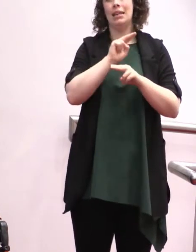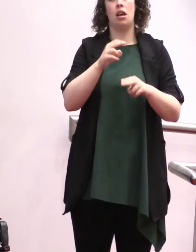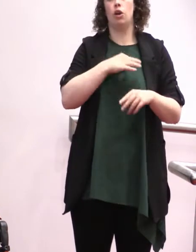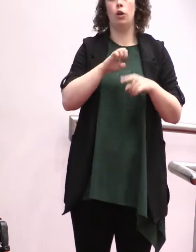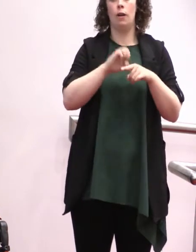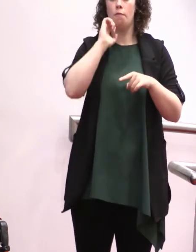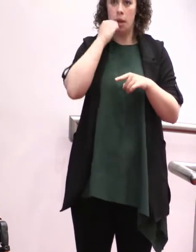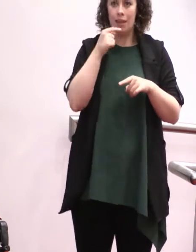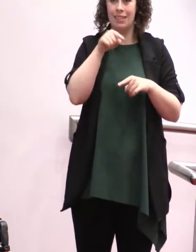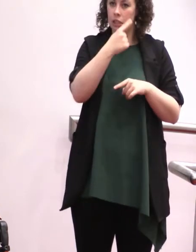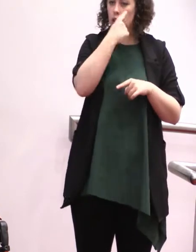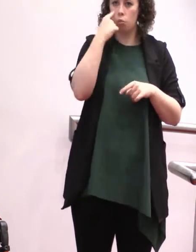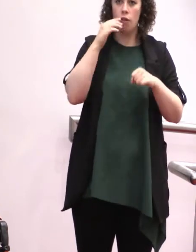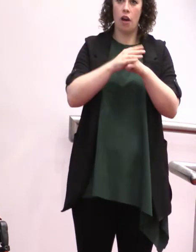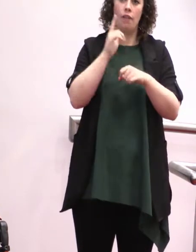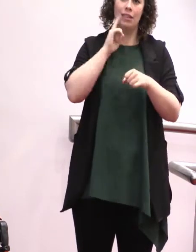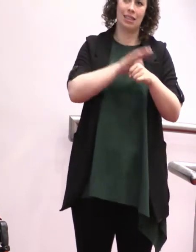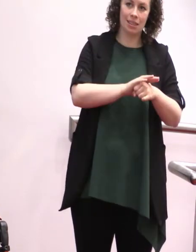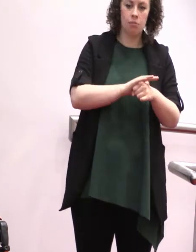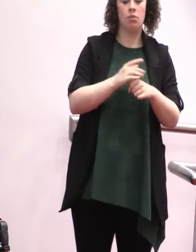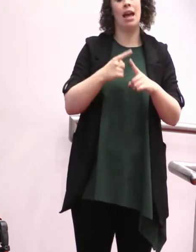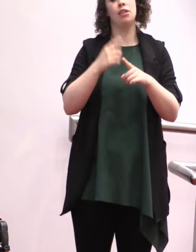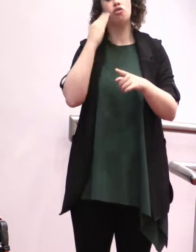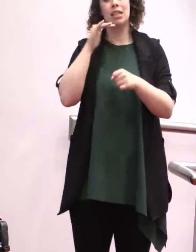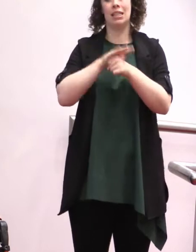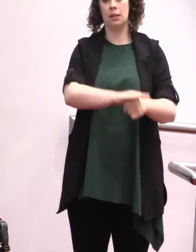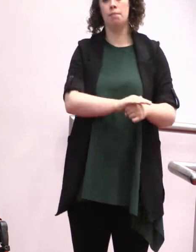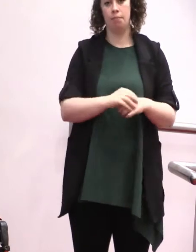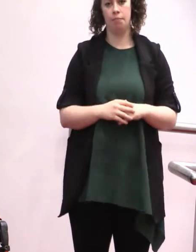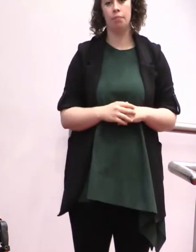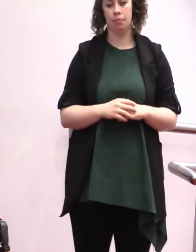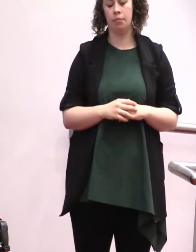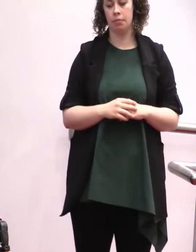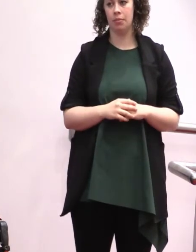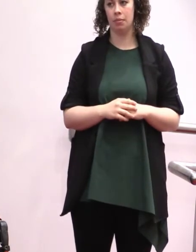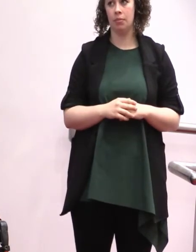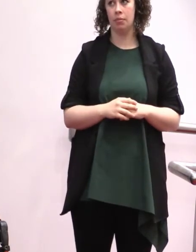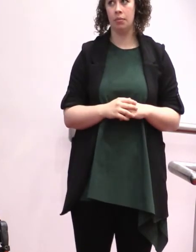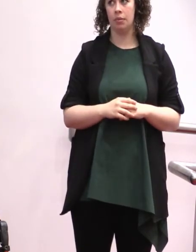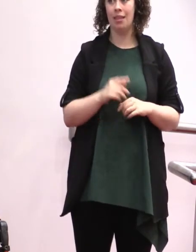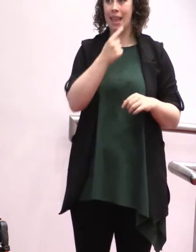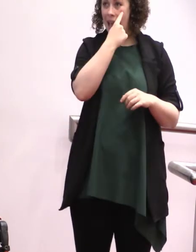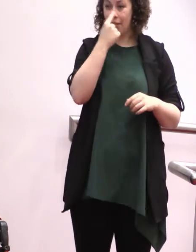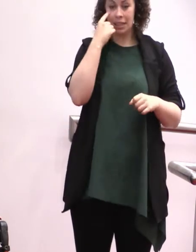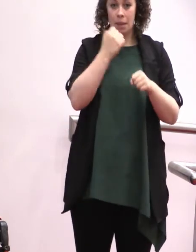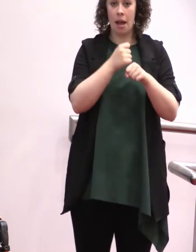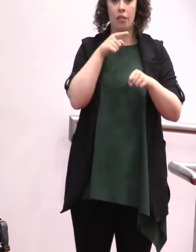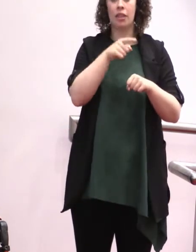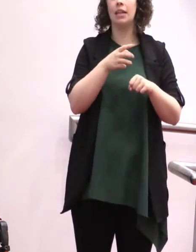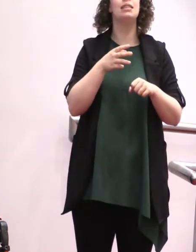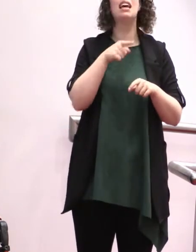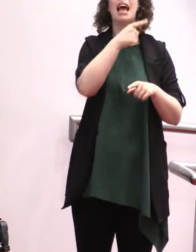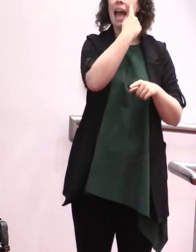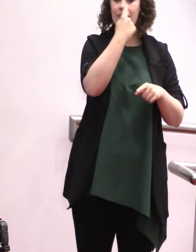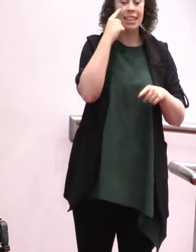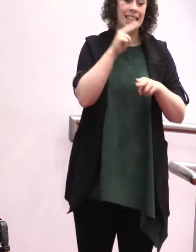work by evidence or suspicions.